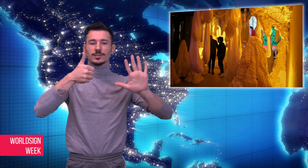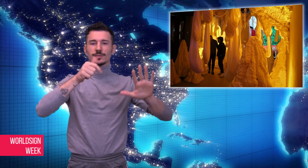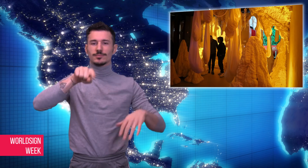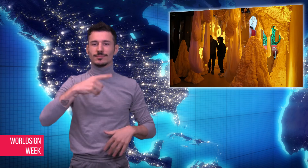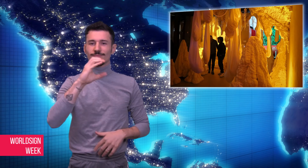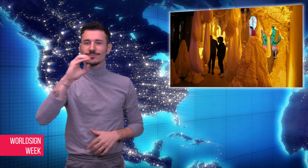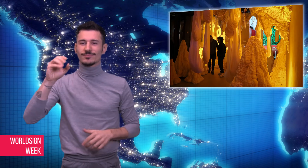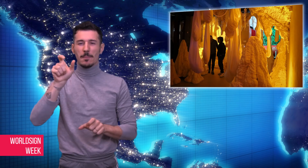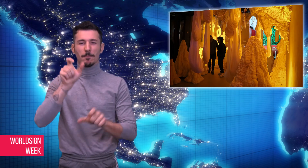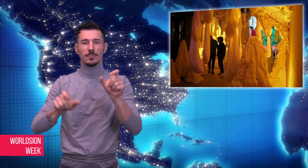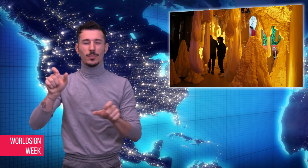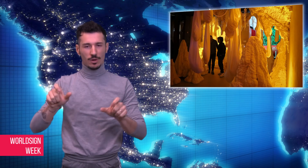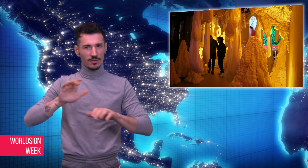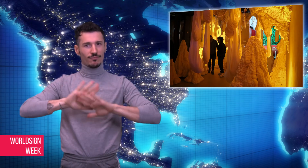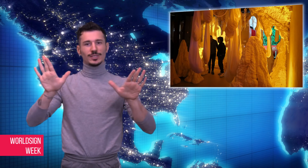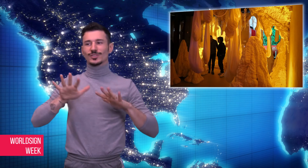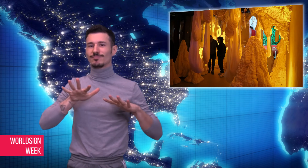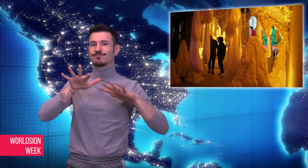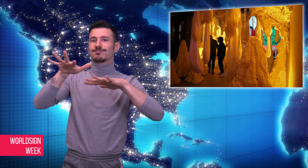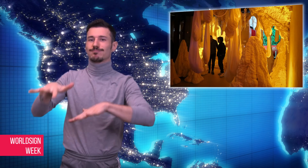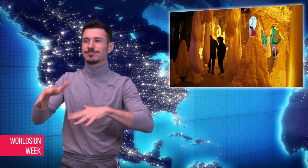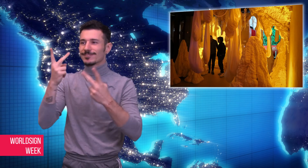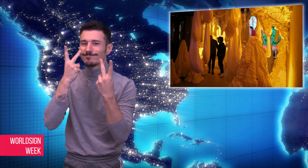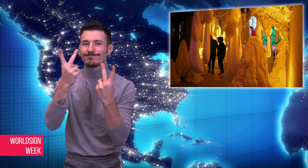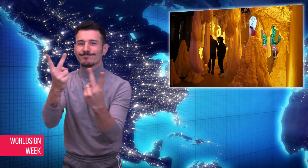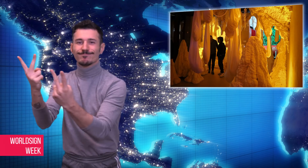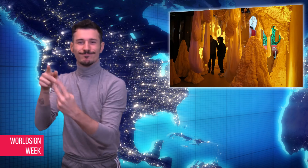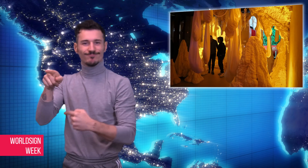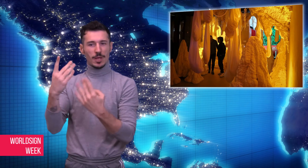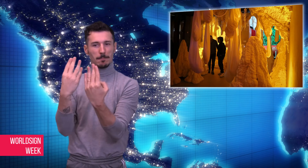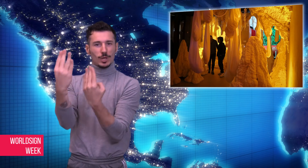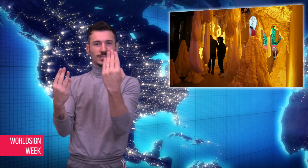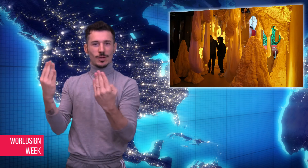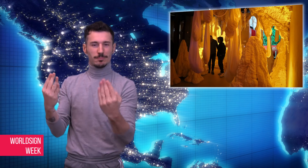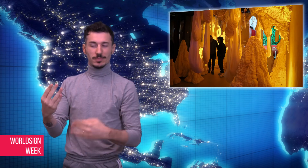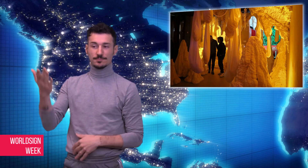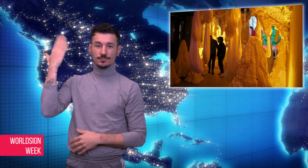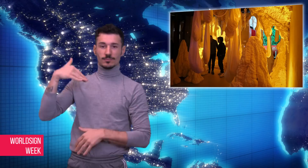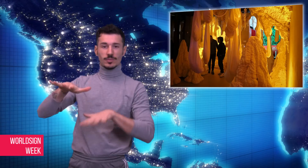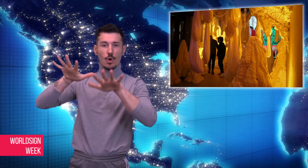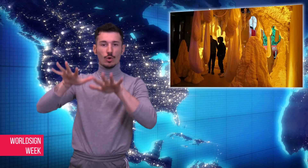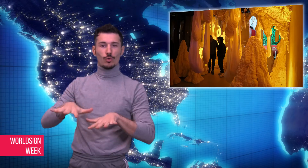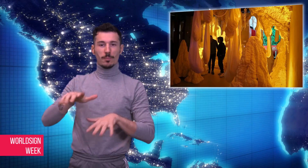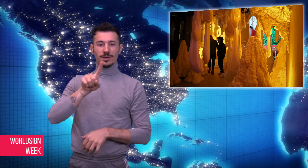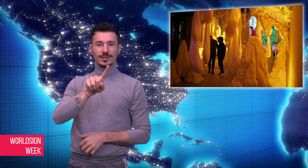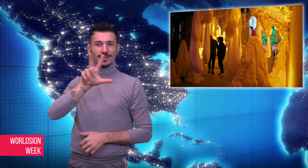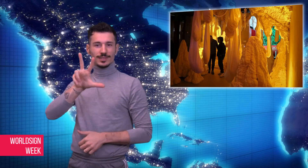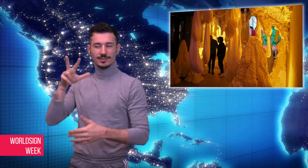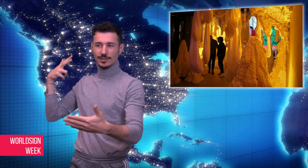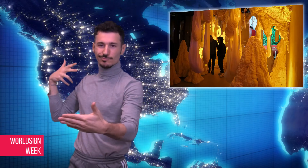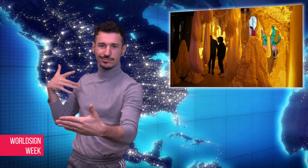Over 6,000 people have visited the museum since October 13th.